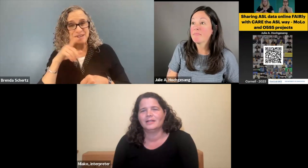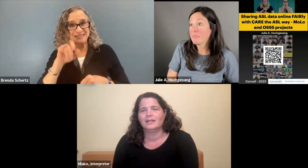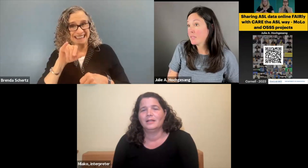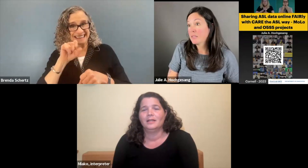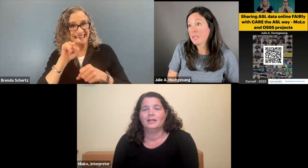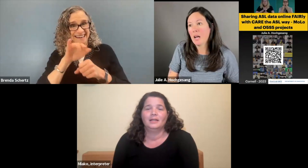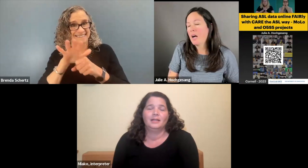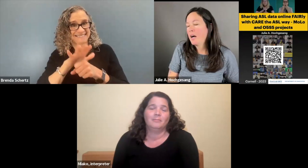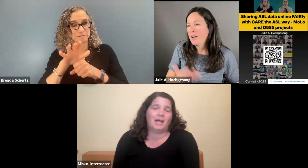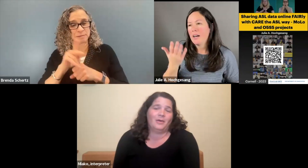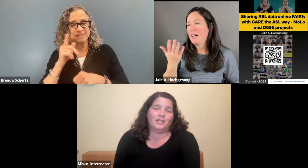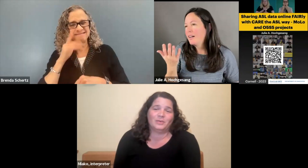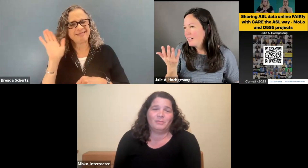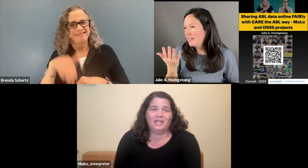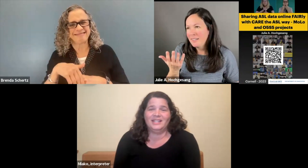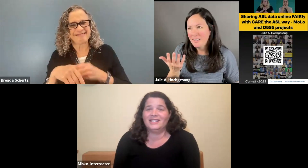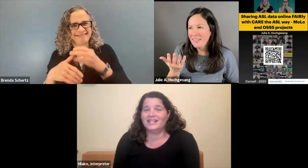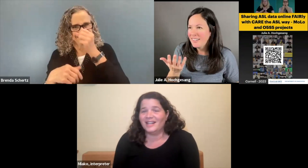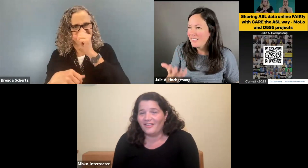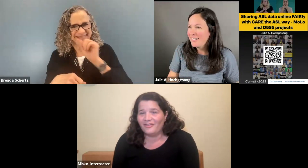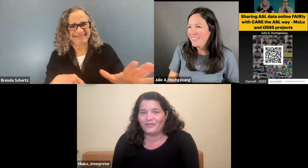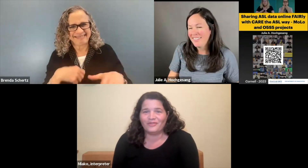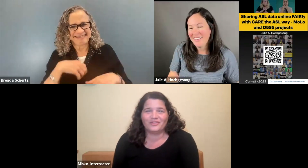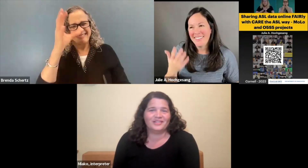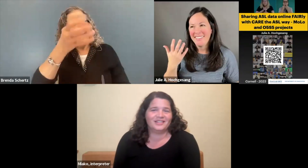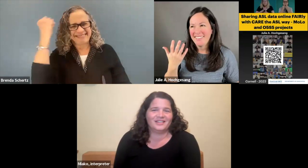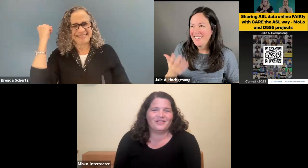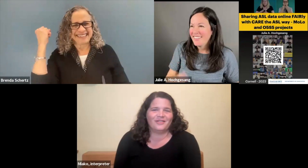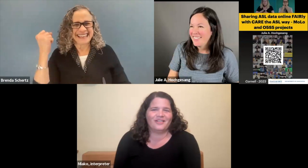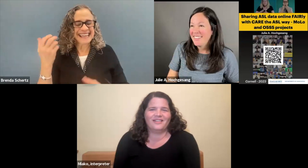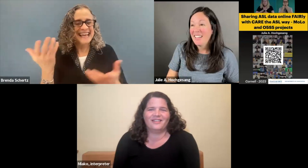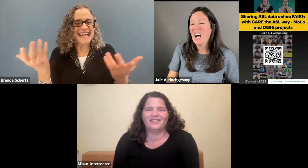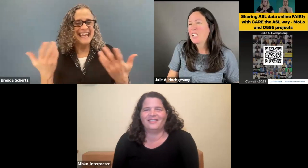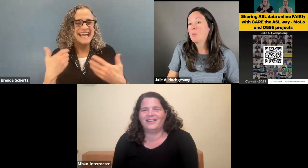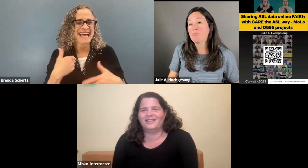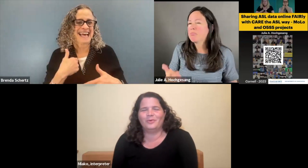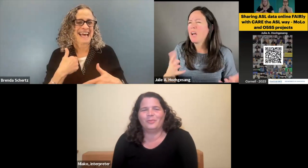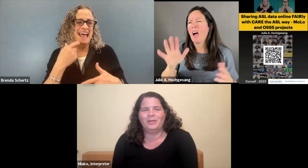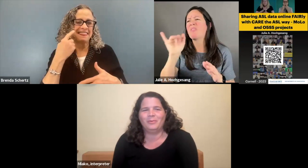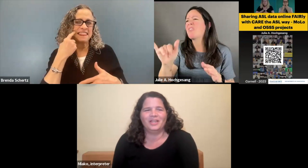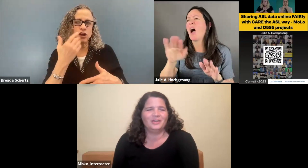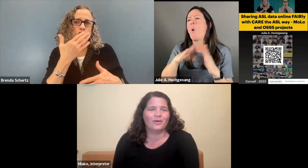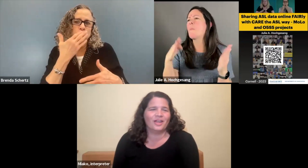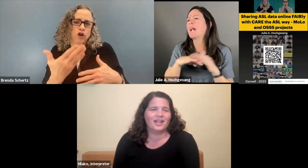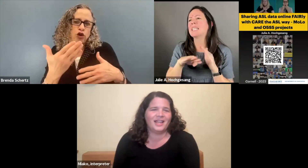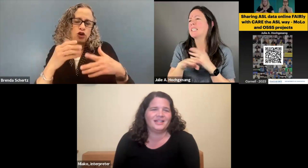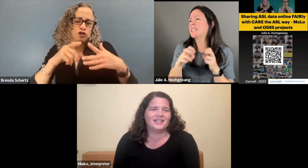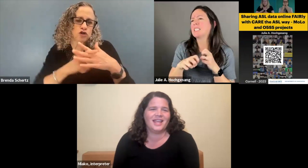that my question would be is it enough will people ignore it and take